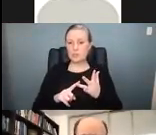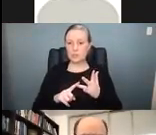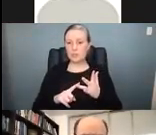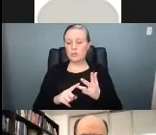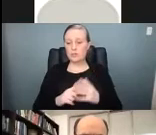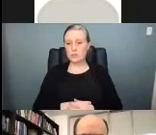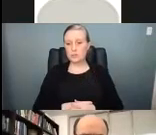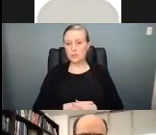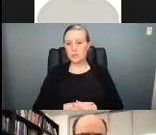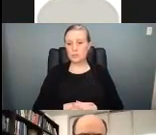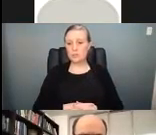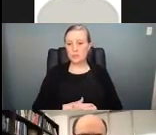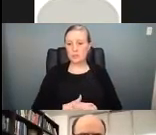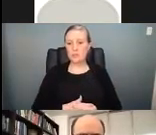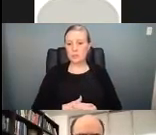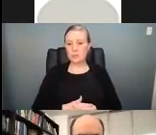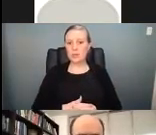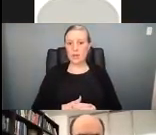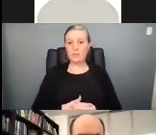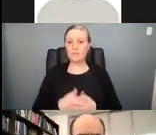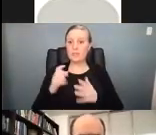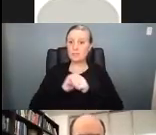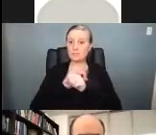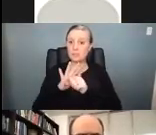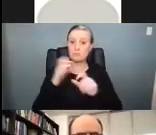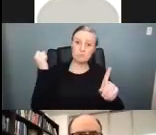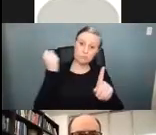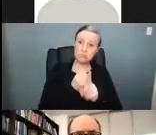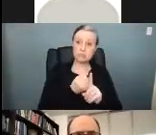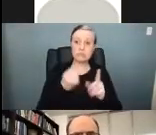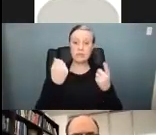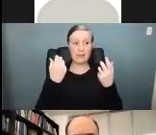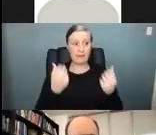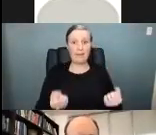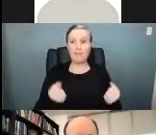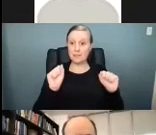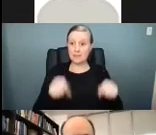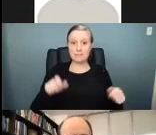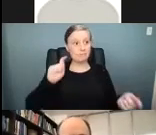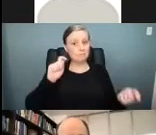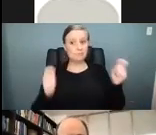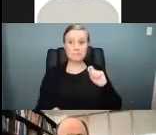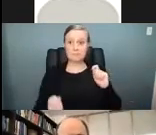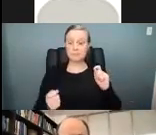an extraordinary transformation of digital services, it looks on the face of the sort